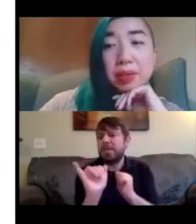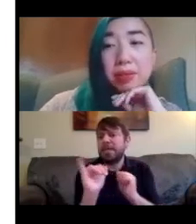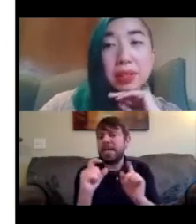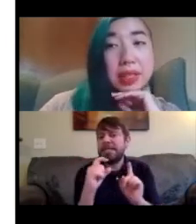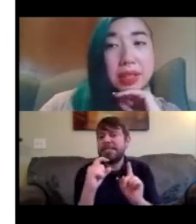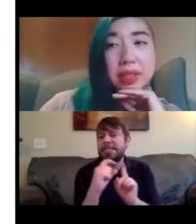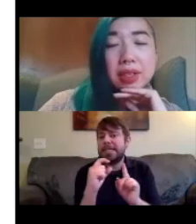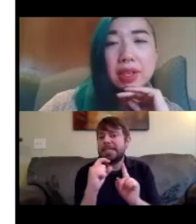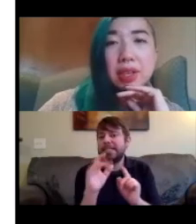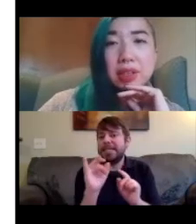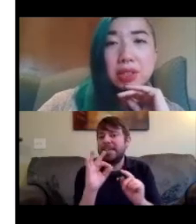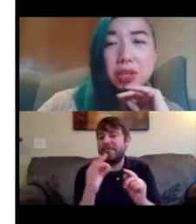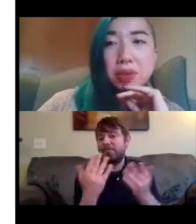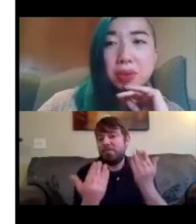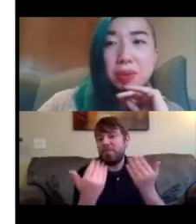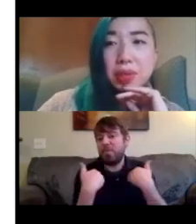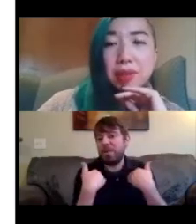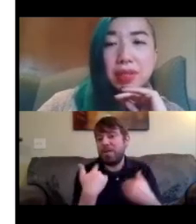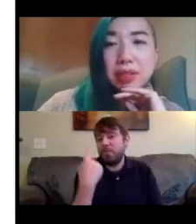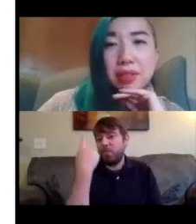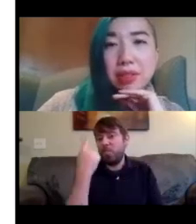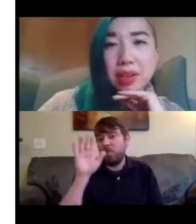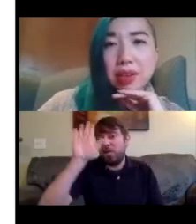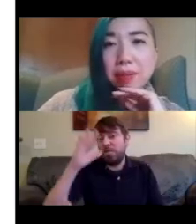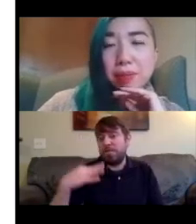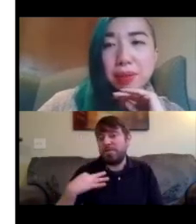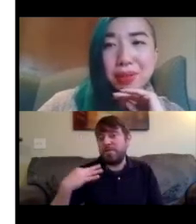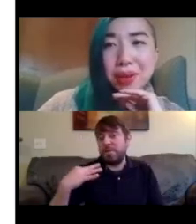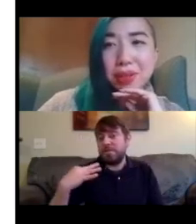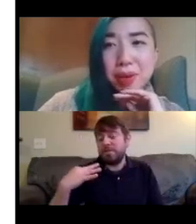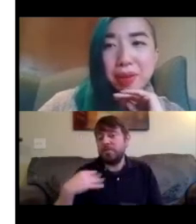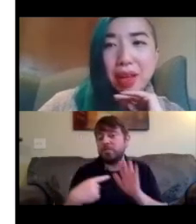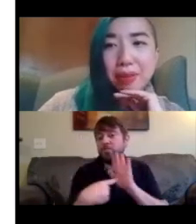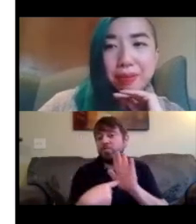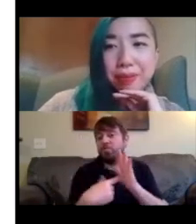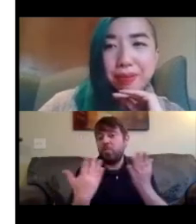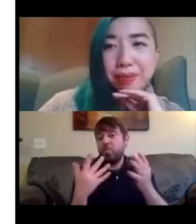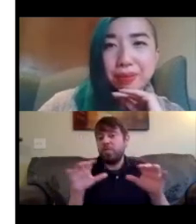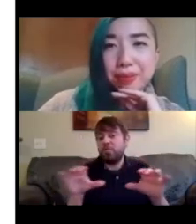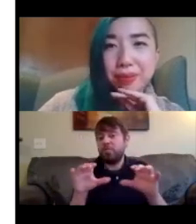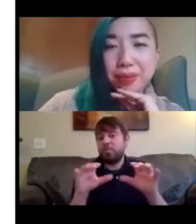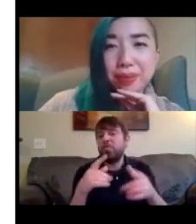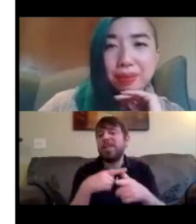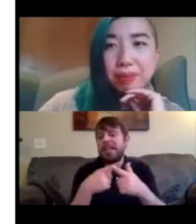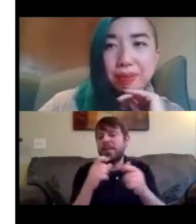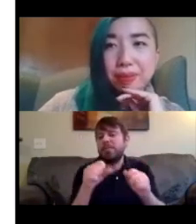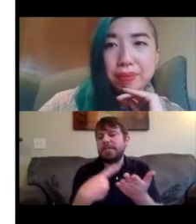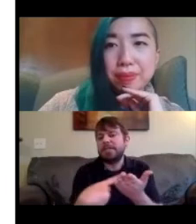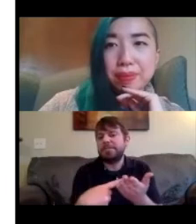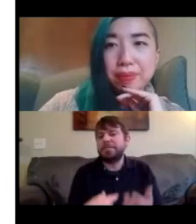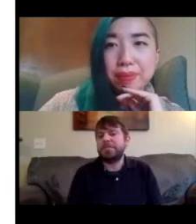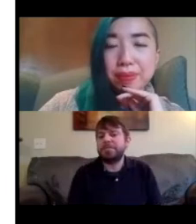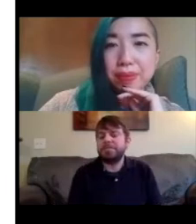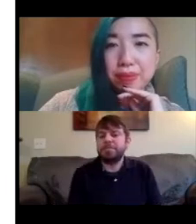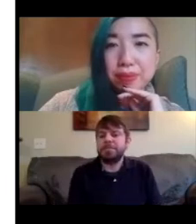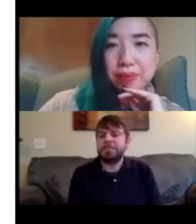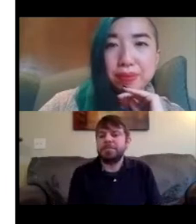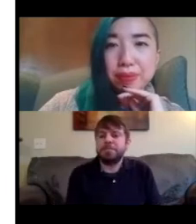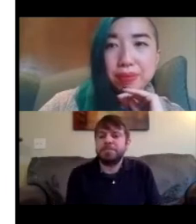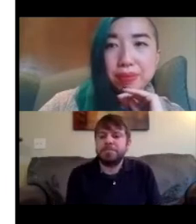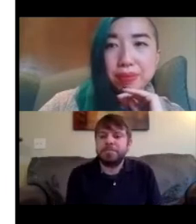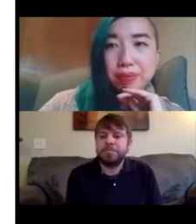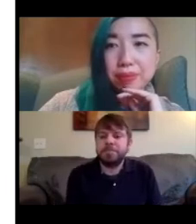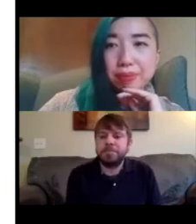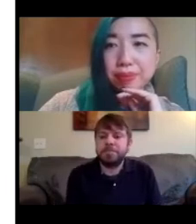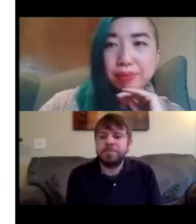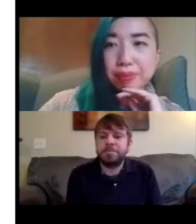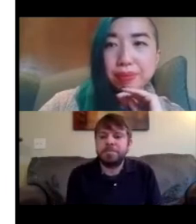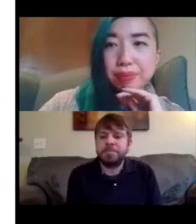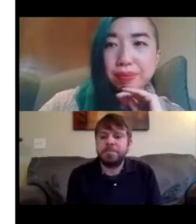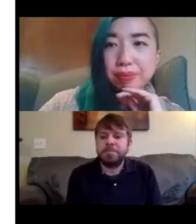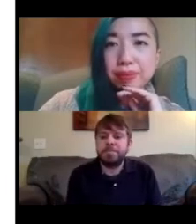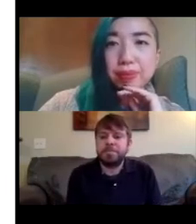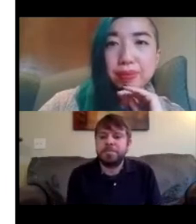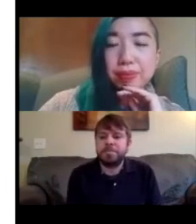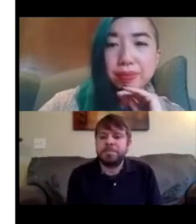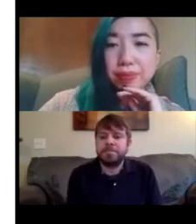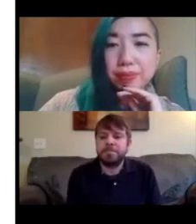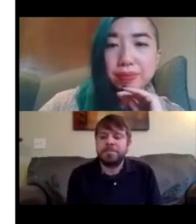volunteer to share all what they've done, and take a little bit about that. So